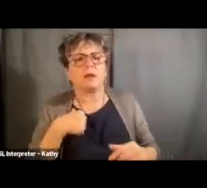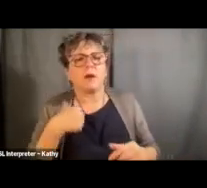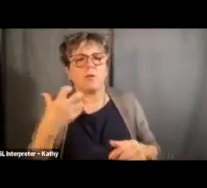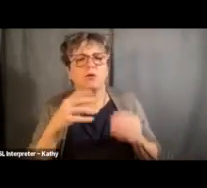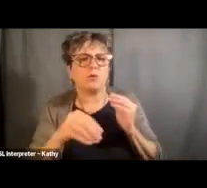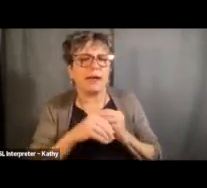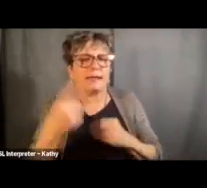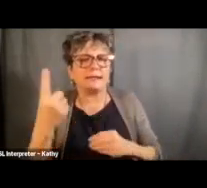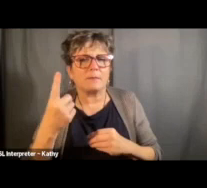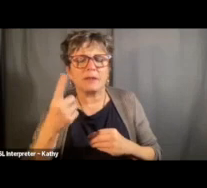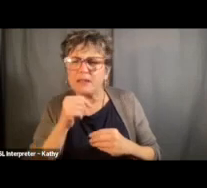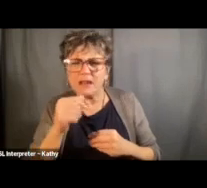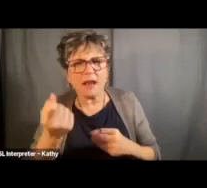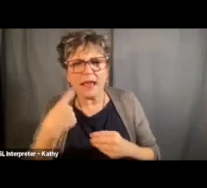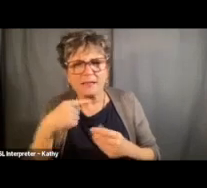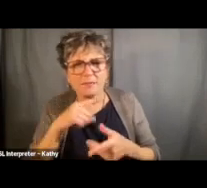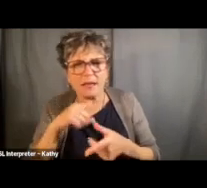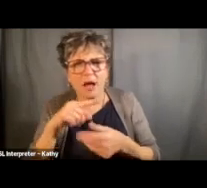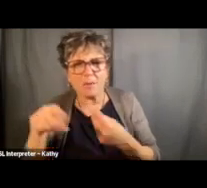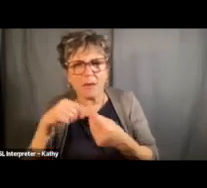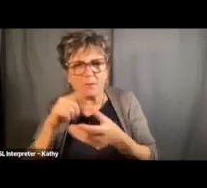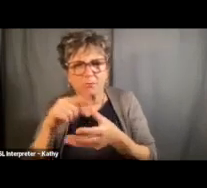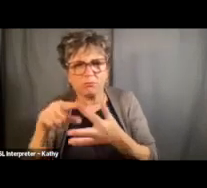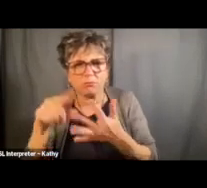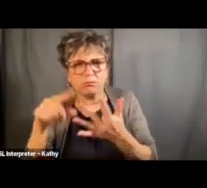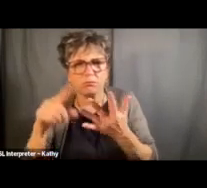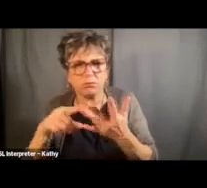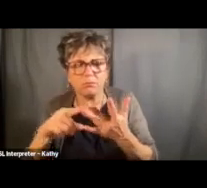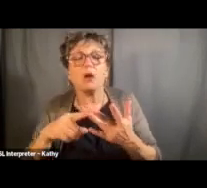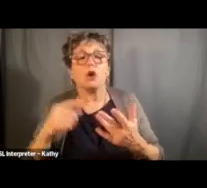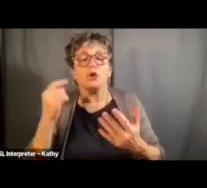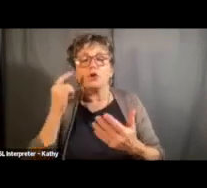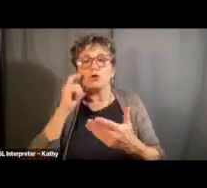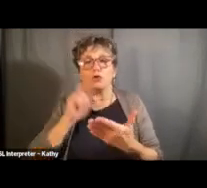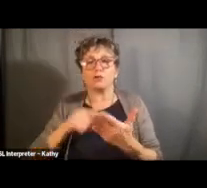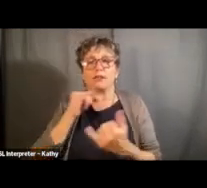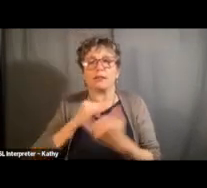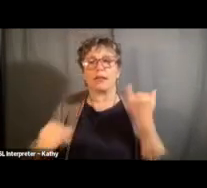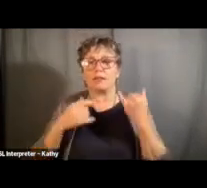you know, if you have additional issues and then if you click yes, a text box will open and you can